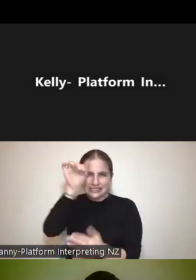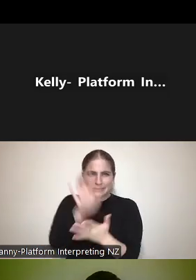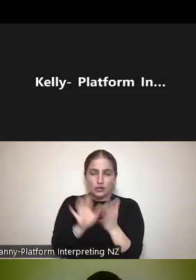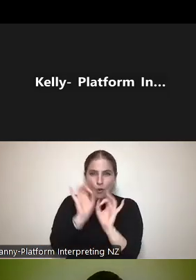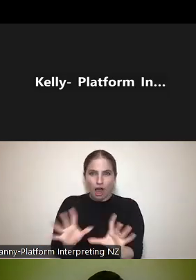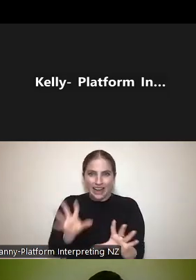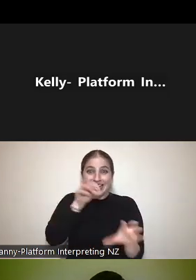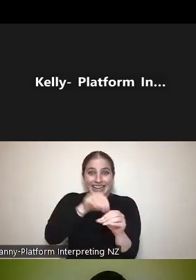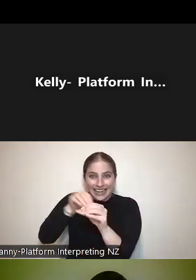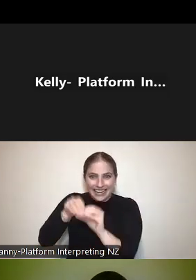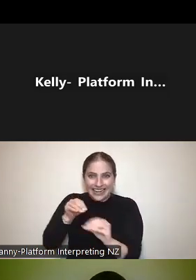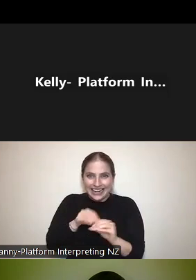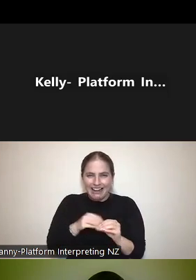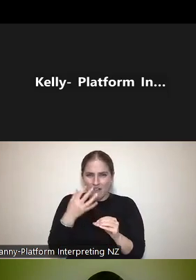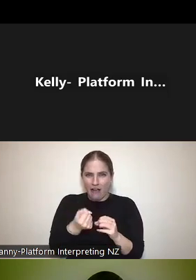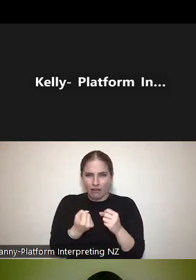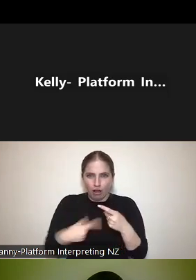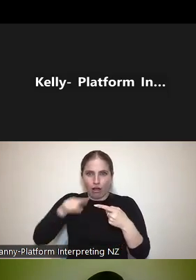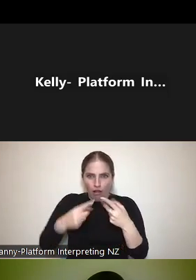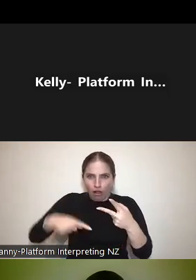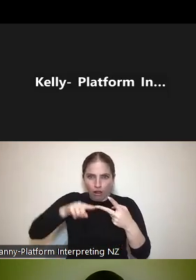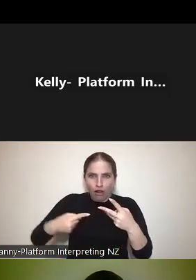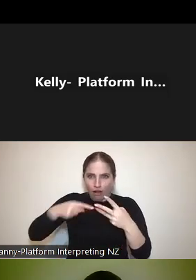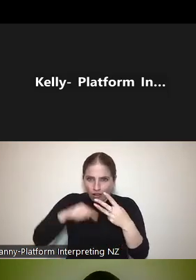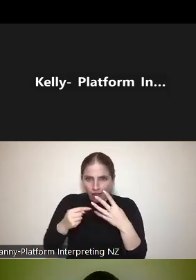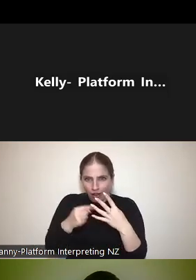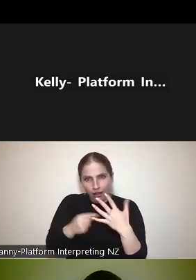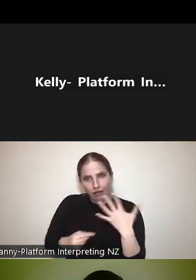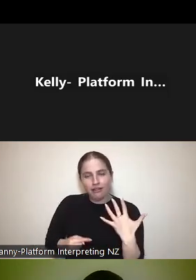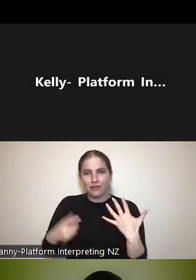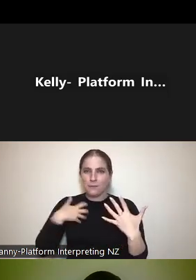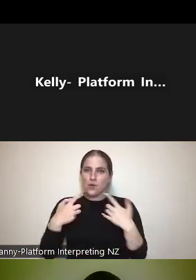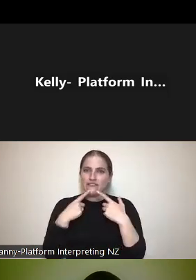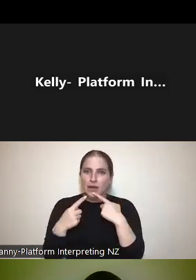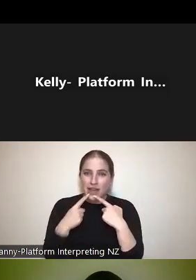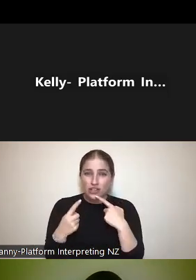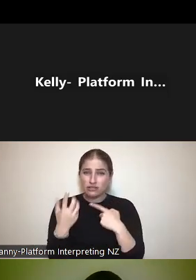So that you're in one resource, giving people navigation, physical access,